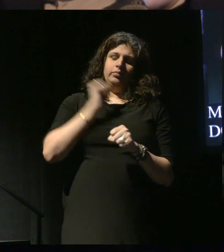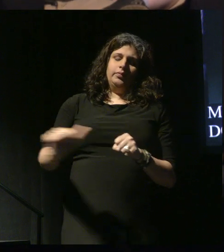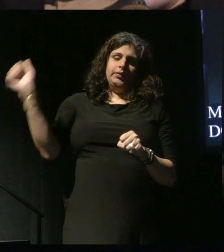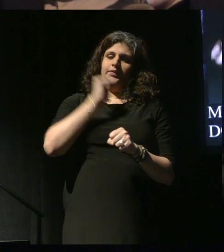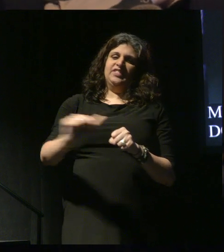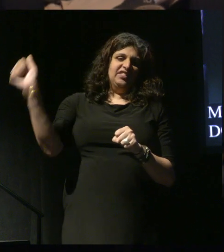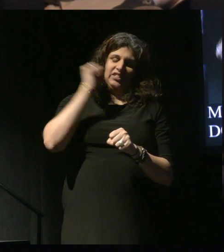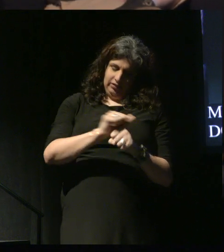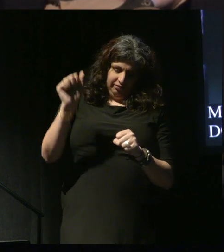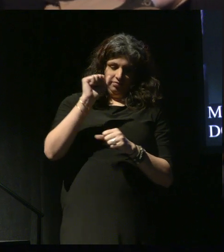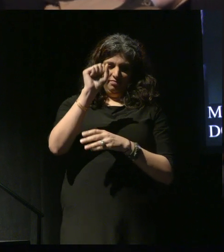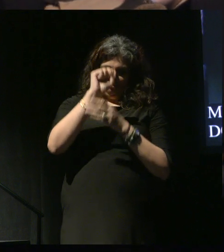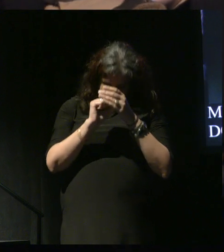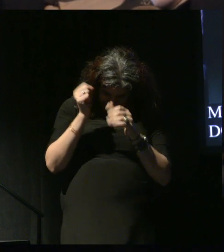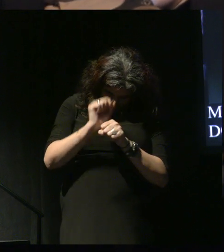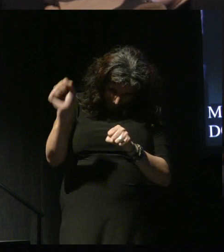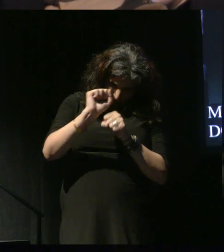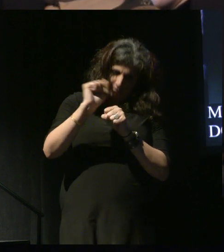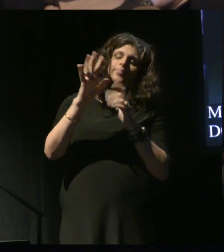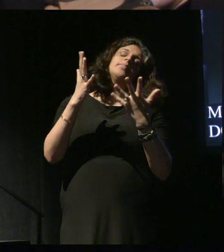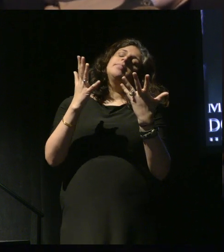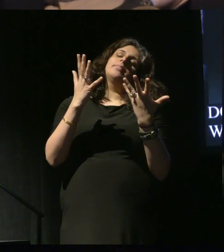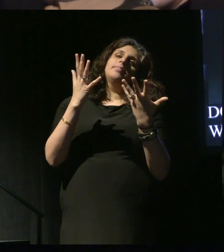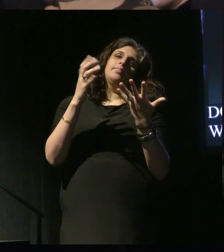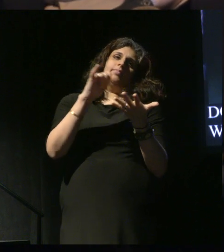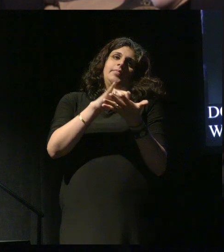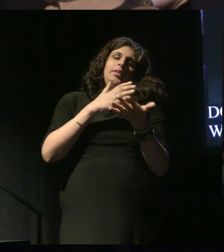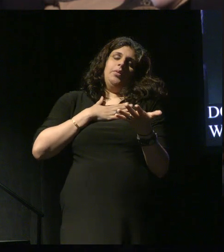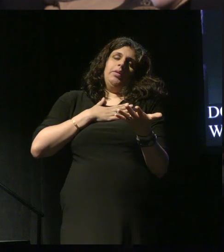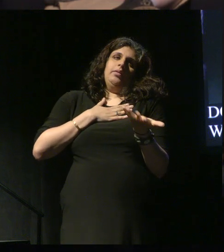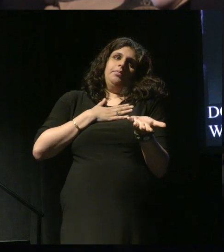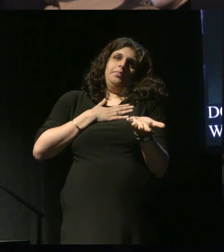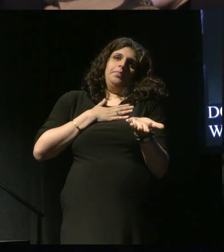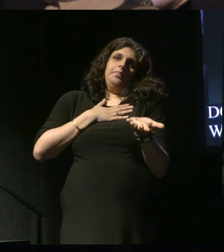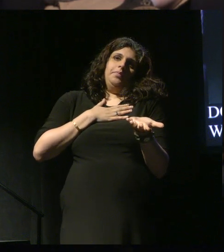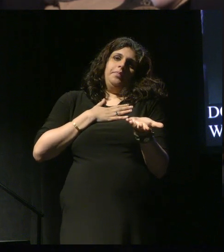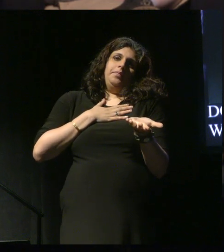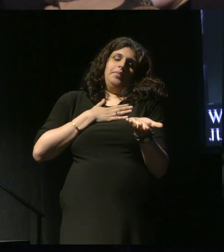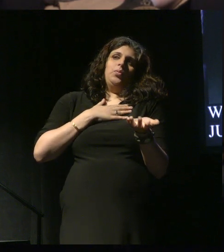and we are ambitious. And that was just my own, I mean, I don't speak for anyone.